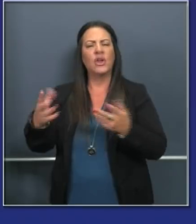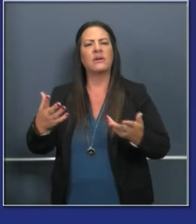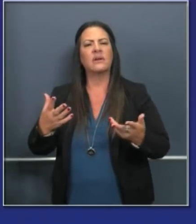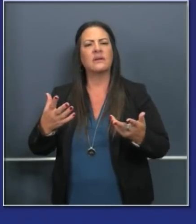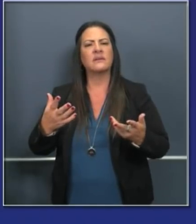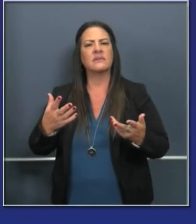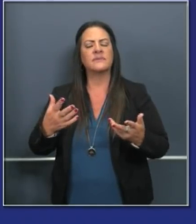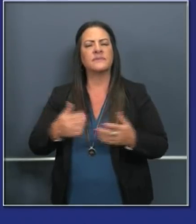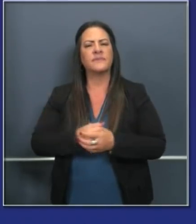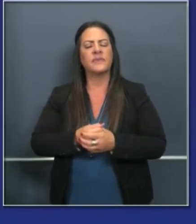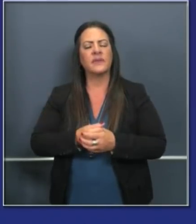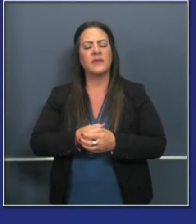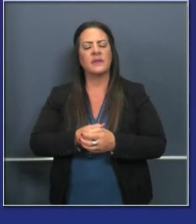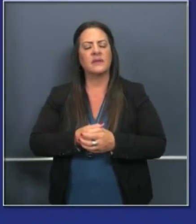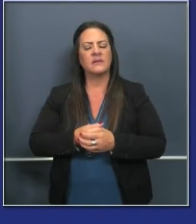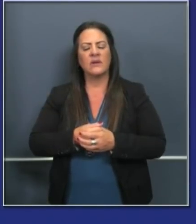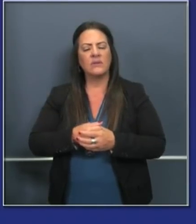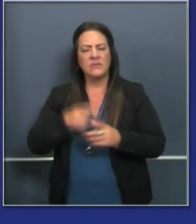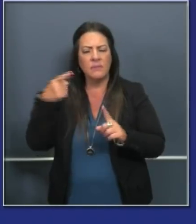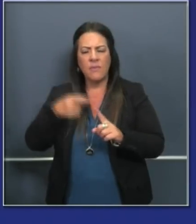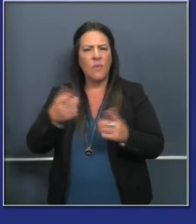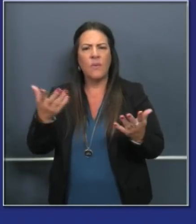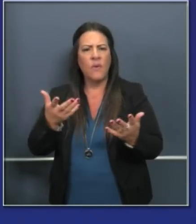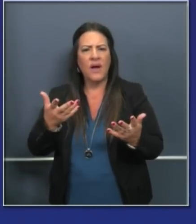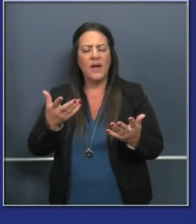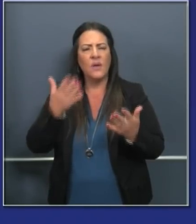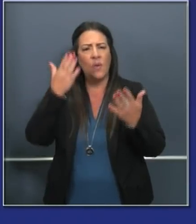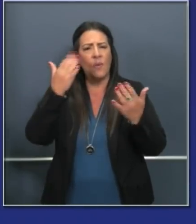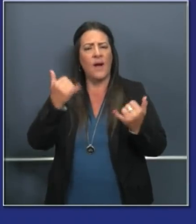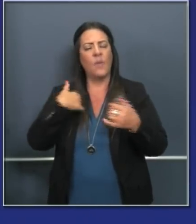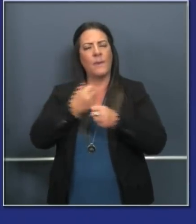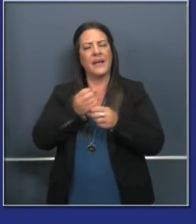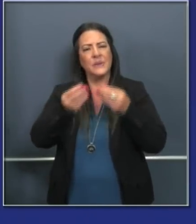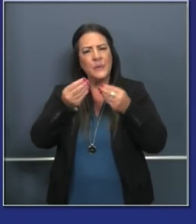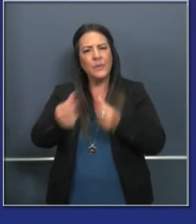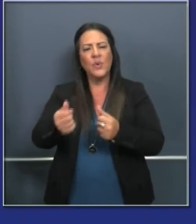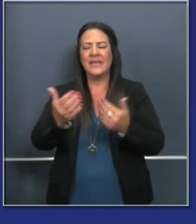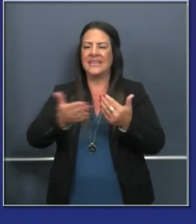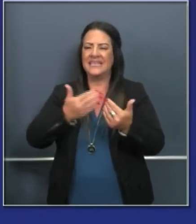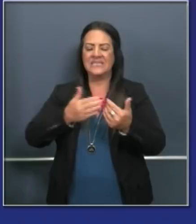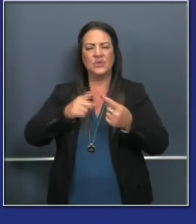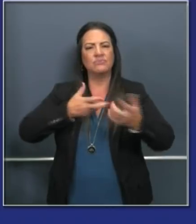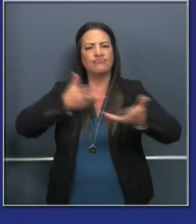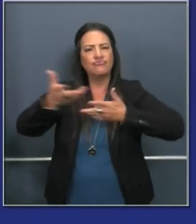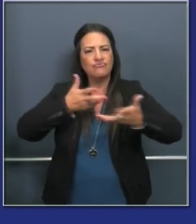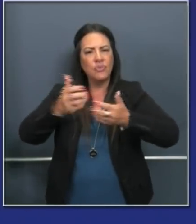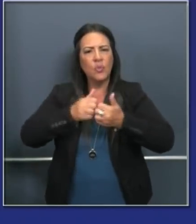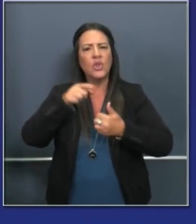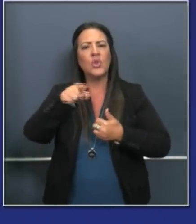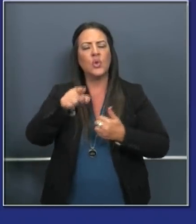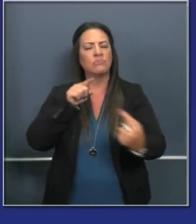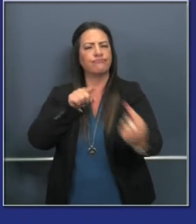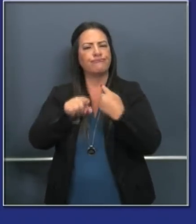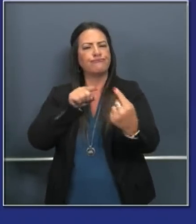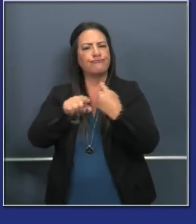MACHINE READABLE. MAN OR SOMETHING UNDERSTAND MANY OTHERS. MAY BE CURIOUS ABOUT